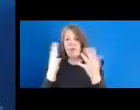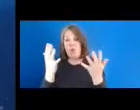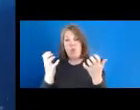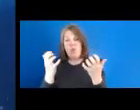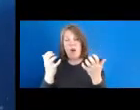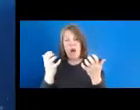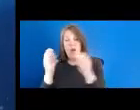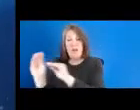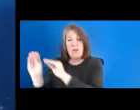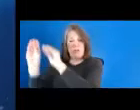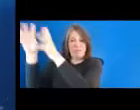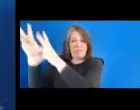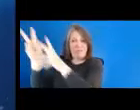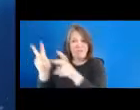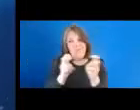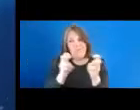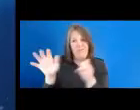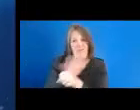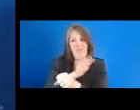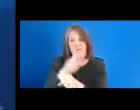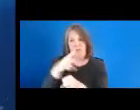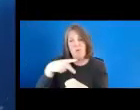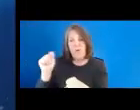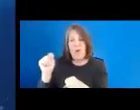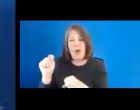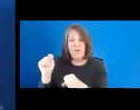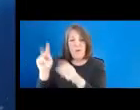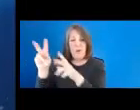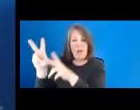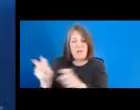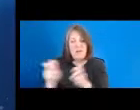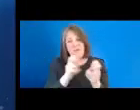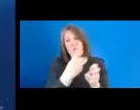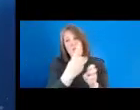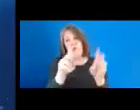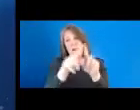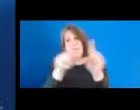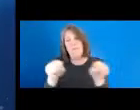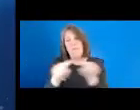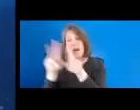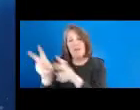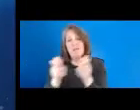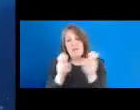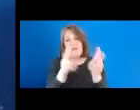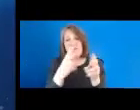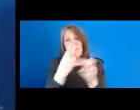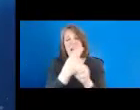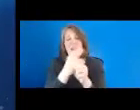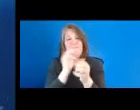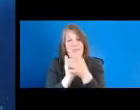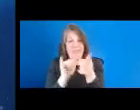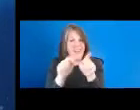entire PowerPoint presentation into that and use that as your whole presentation if you'd